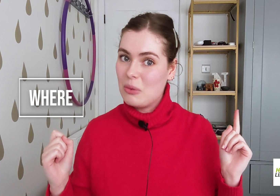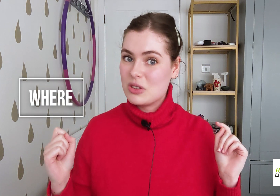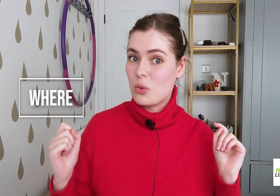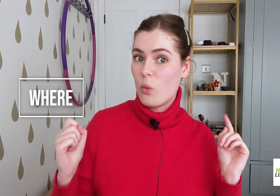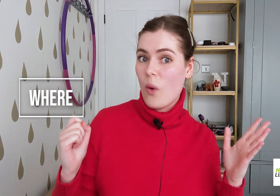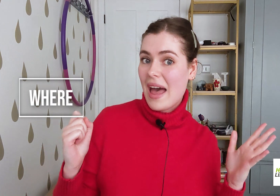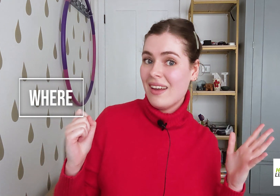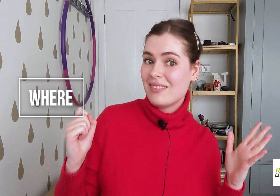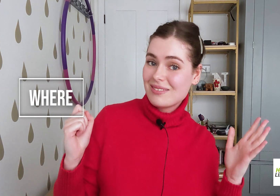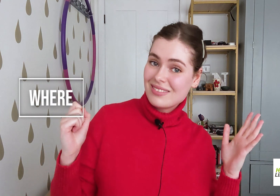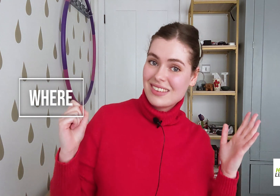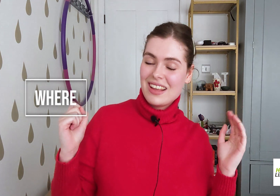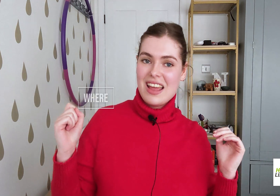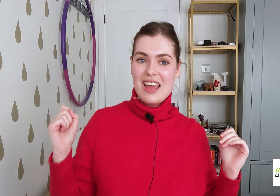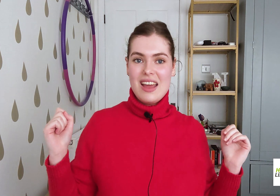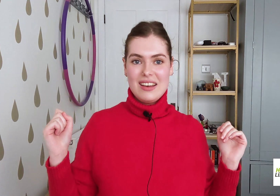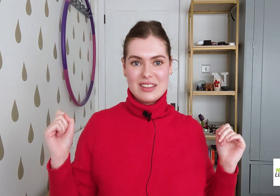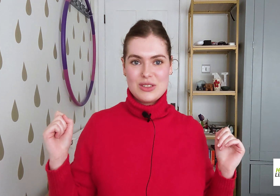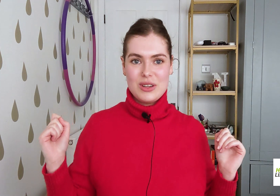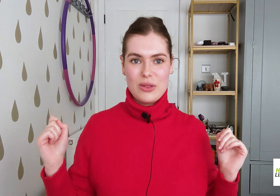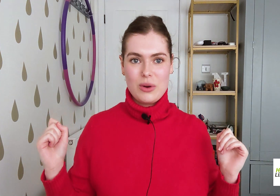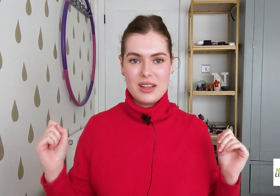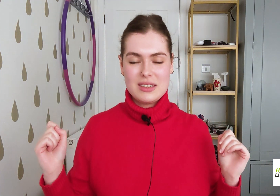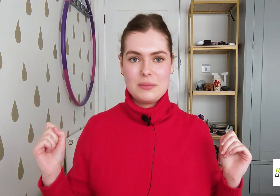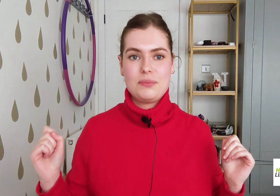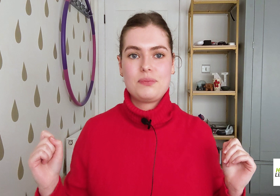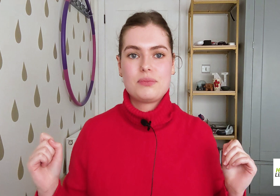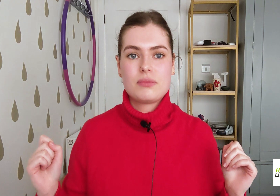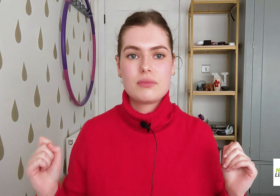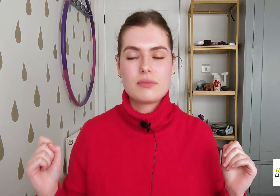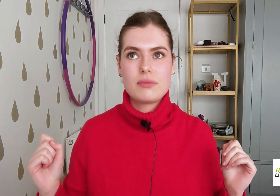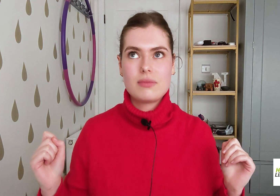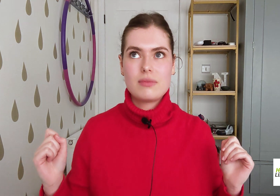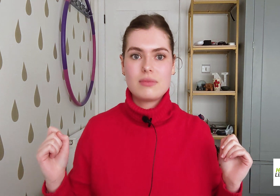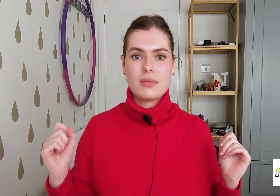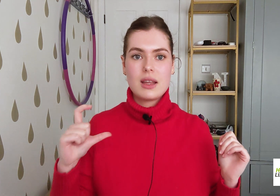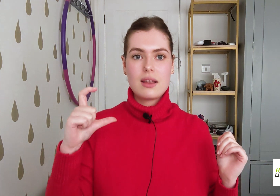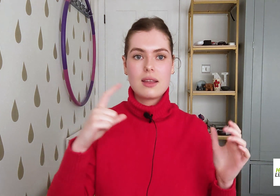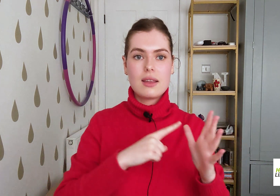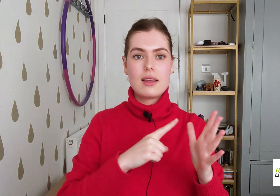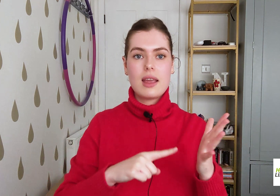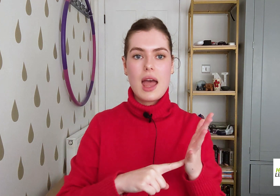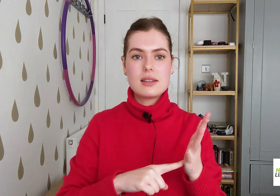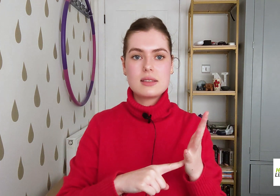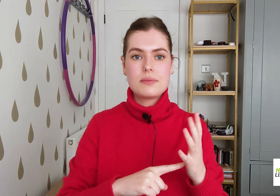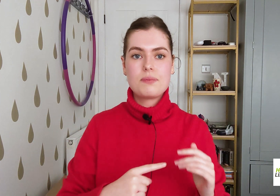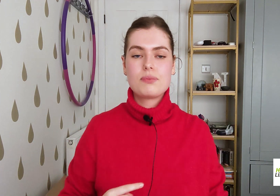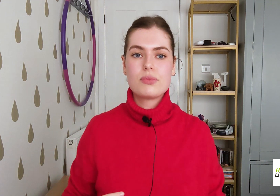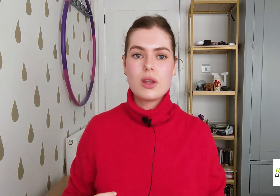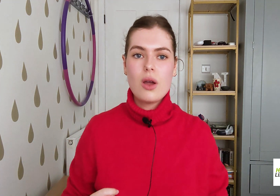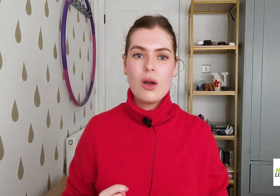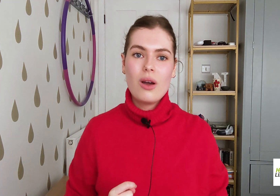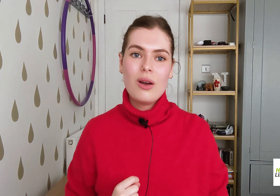It was “WHERE”. That's another word.